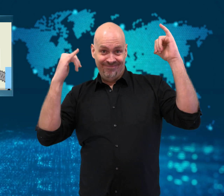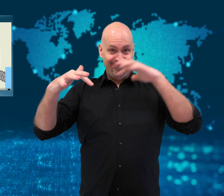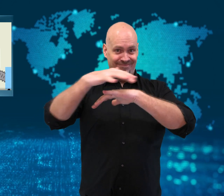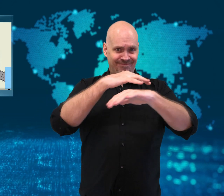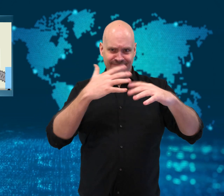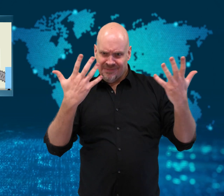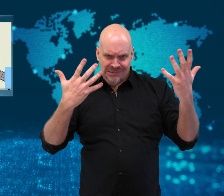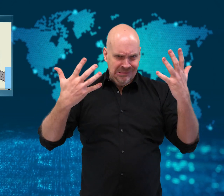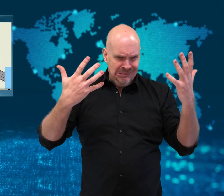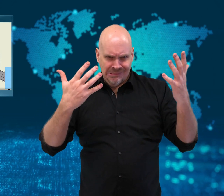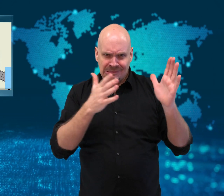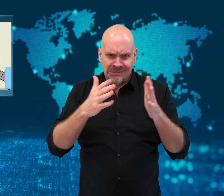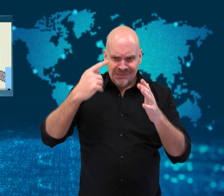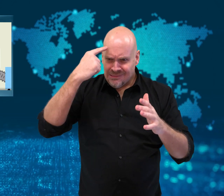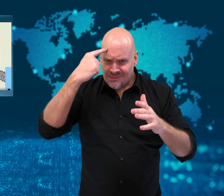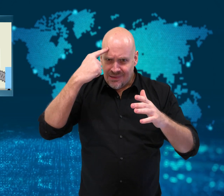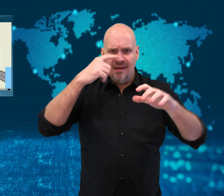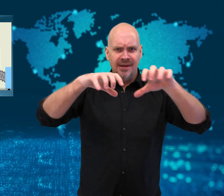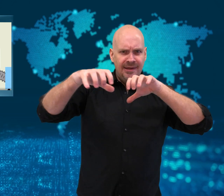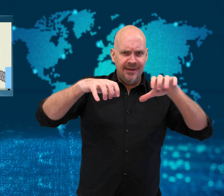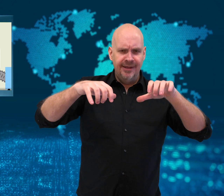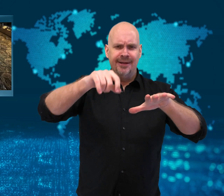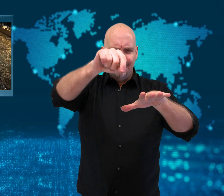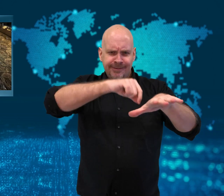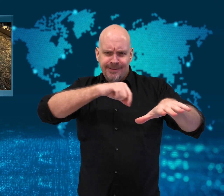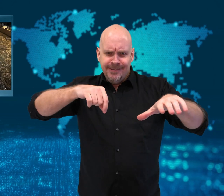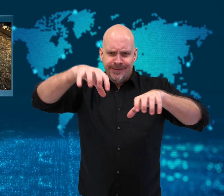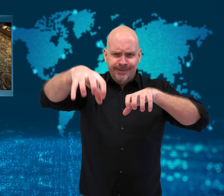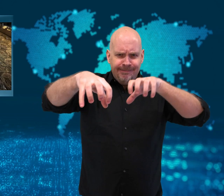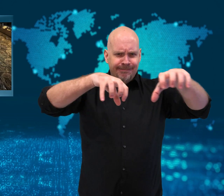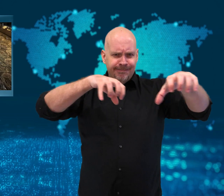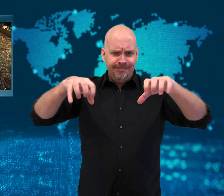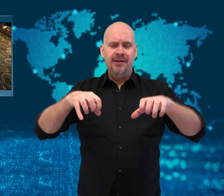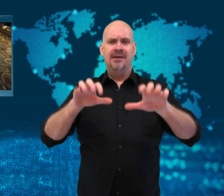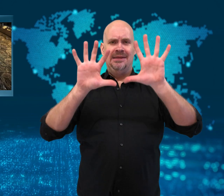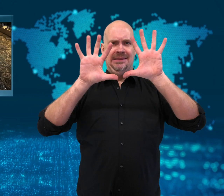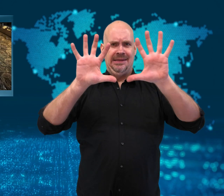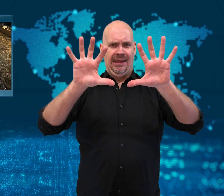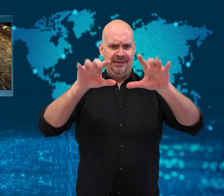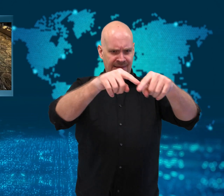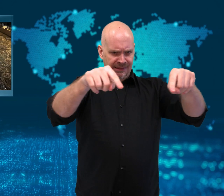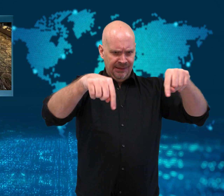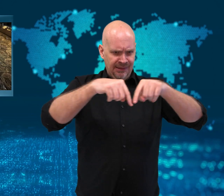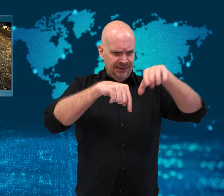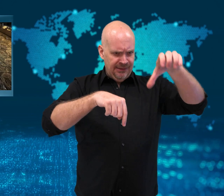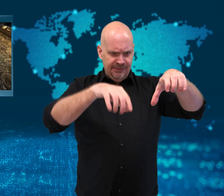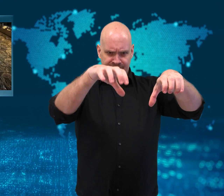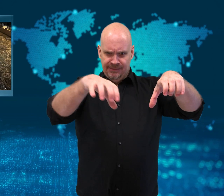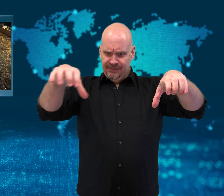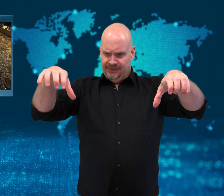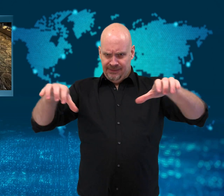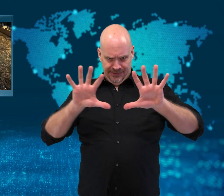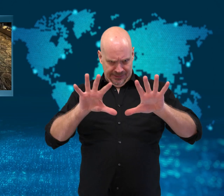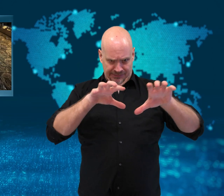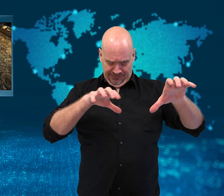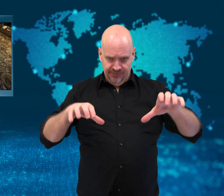the floor of the theater was divided into 10 by 10 squares then